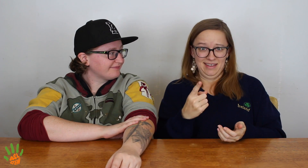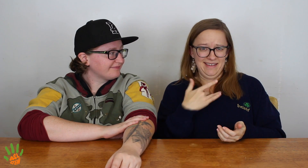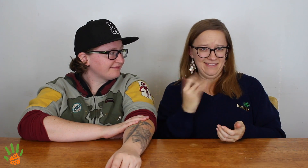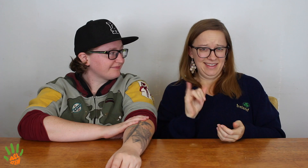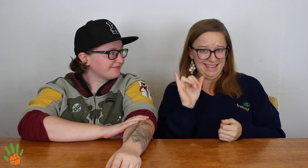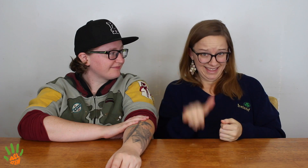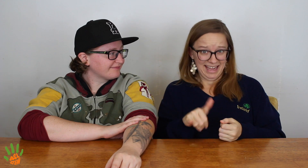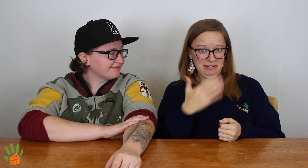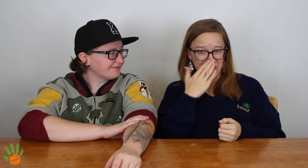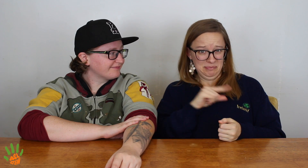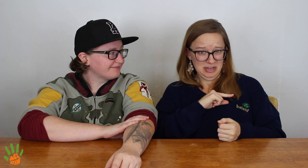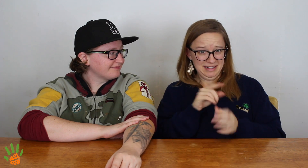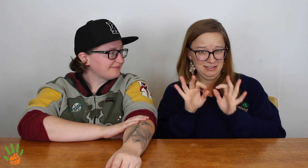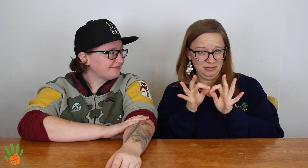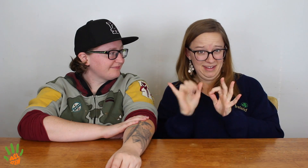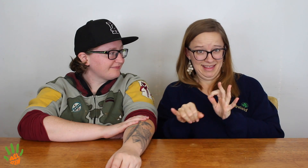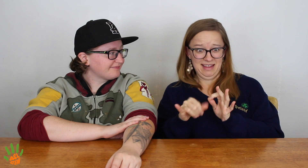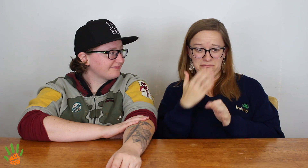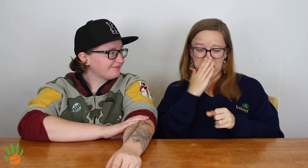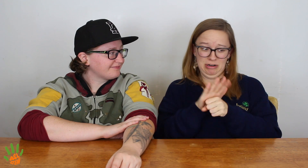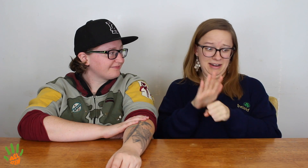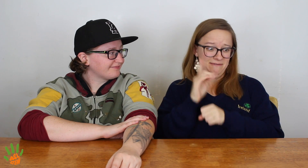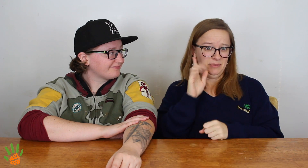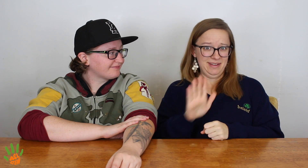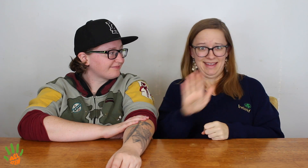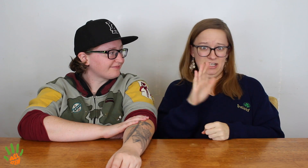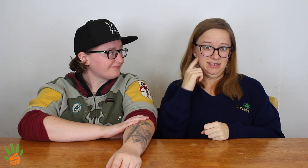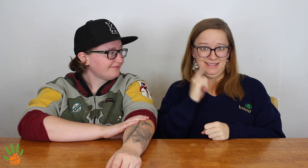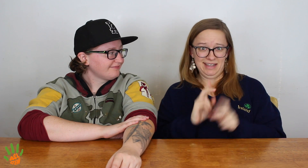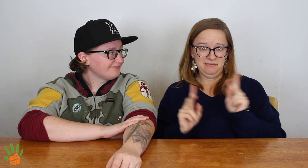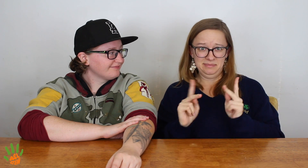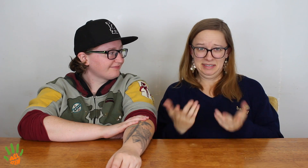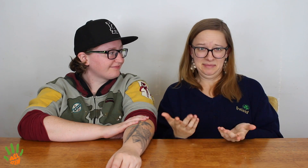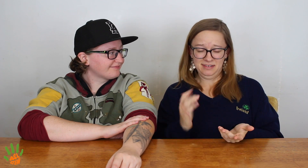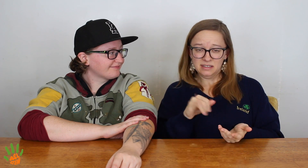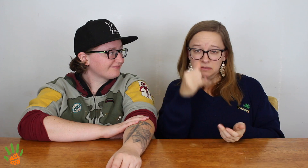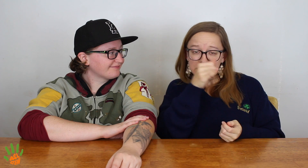It kind of felt like they thought that was a qualified interpreter? That's good enough for their Deaf citizens?